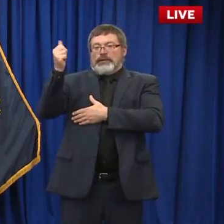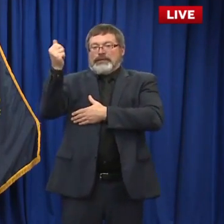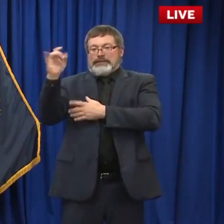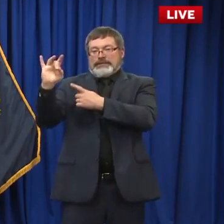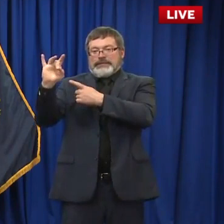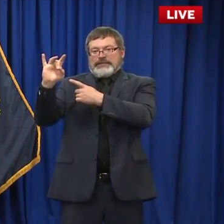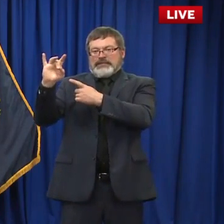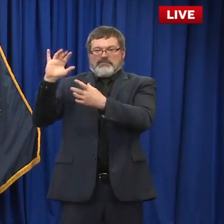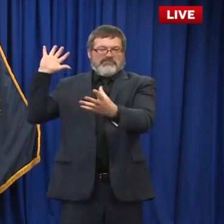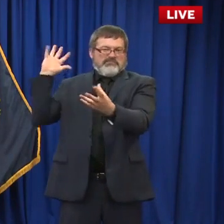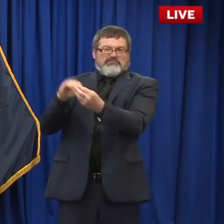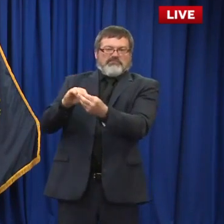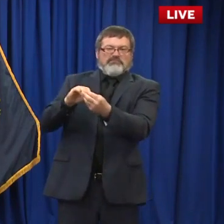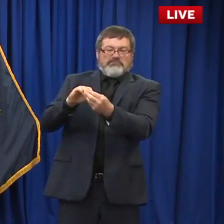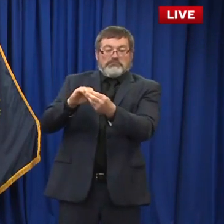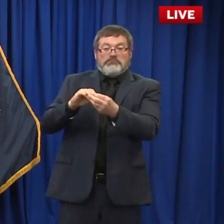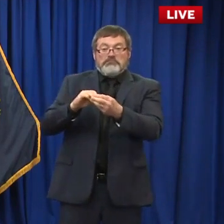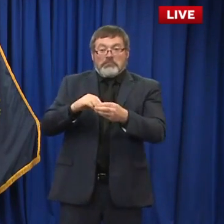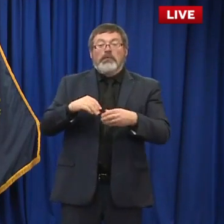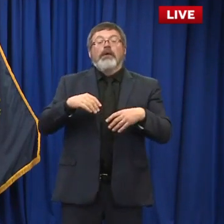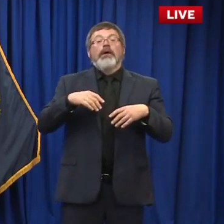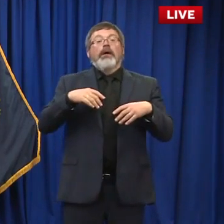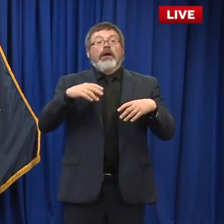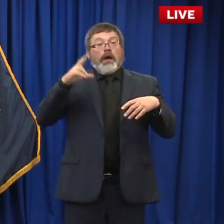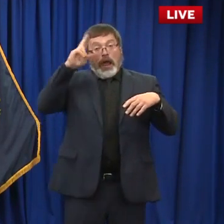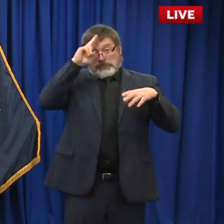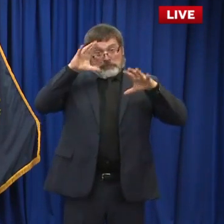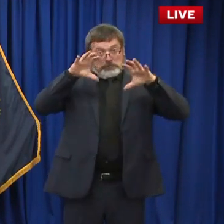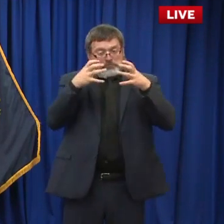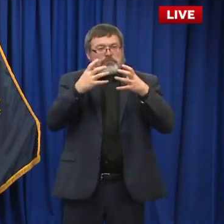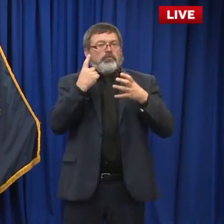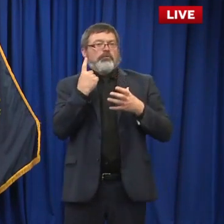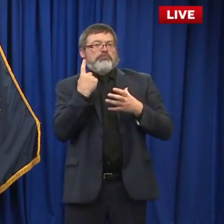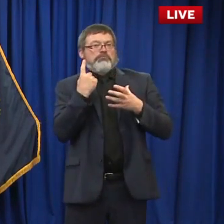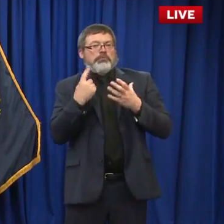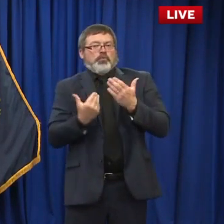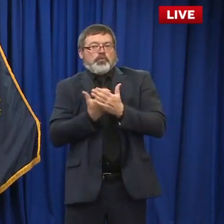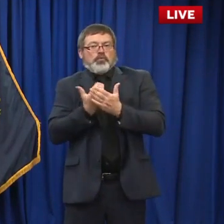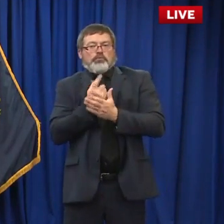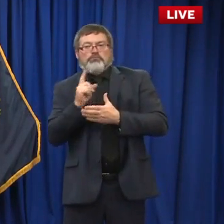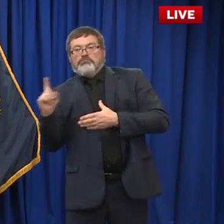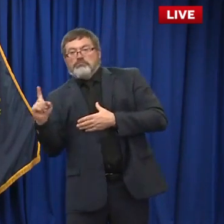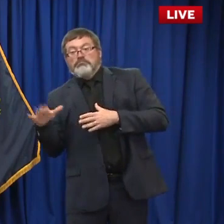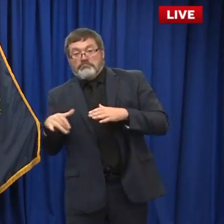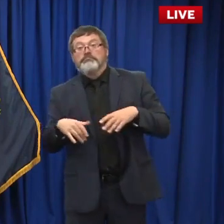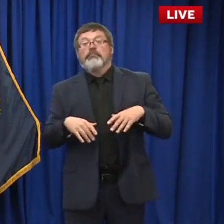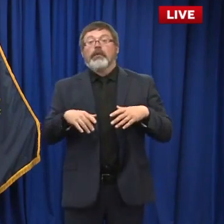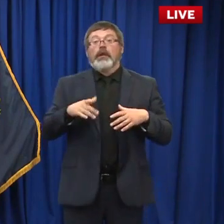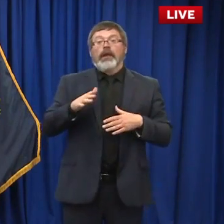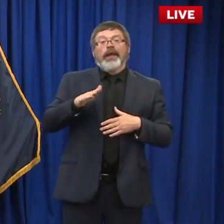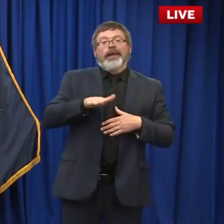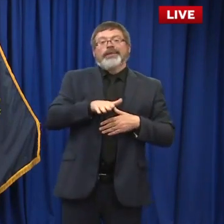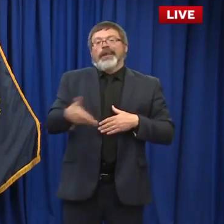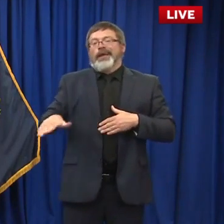ONE NEW HOSPITALIZATION FOR A TOTAL OF 681. AND THREE NEW DEATHS FOR A TOTAL OF 405.